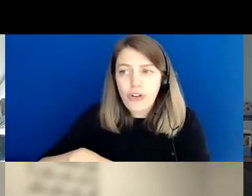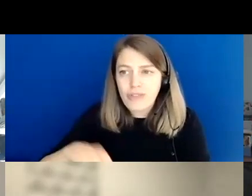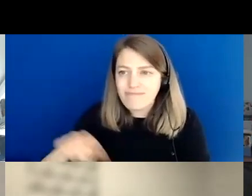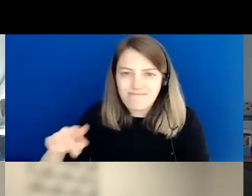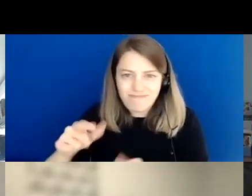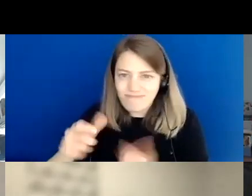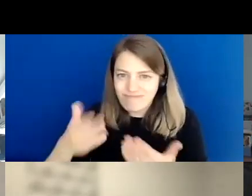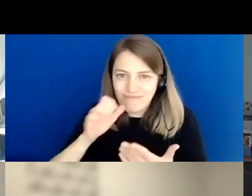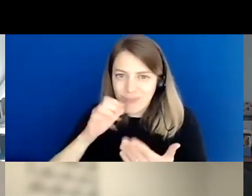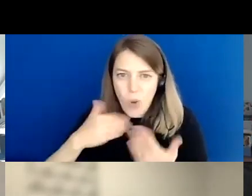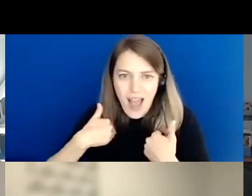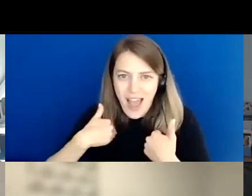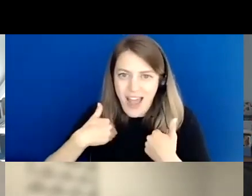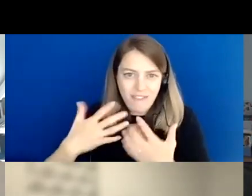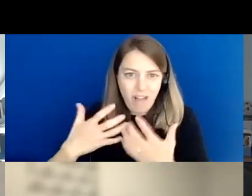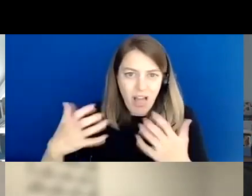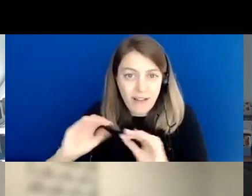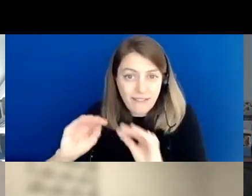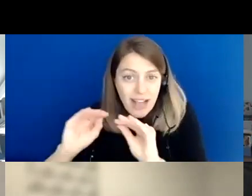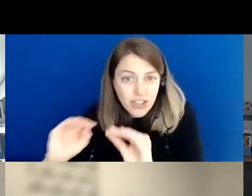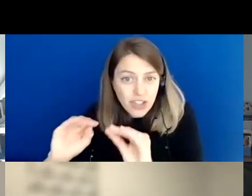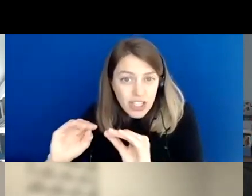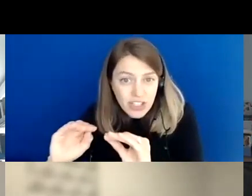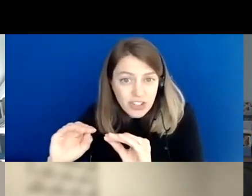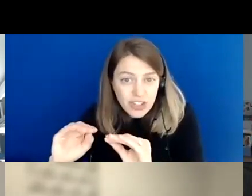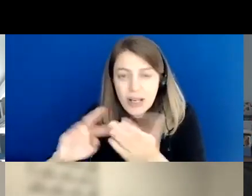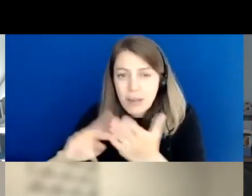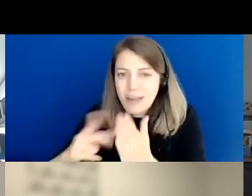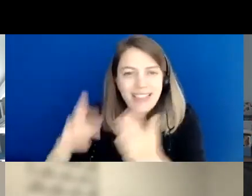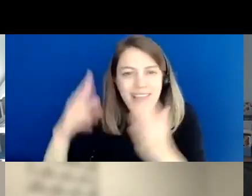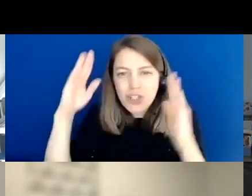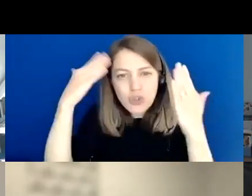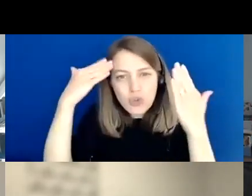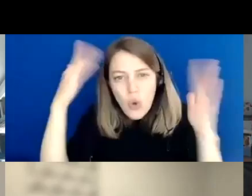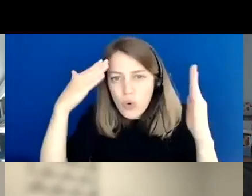they're unlikely to know what treatments are actually effective,